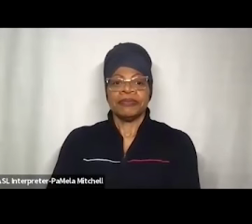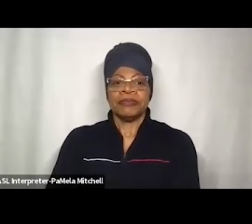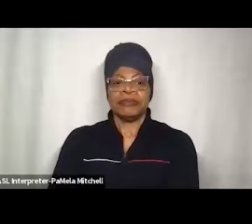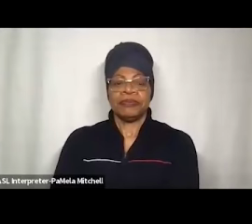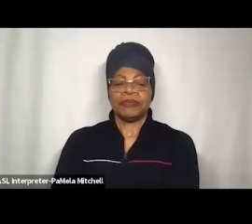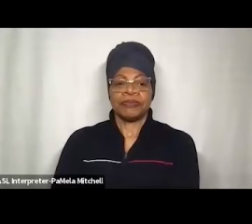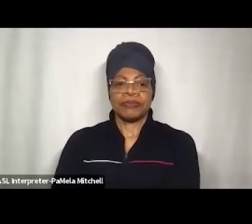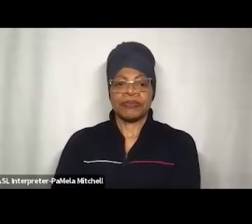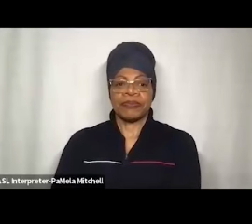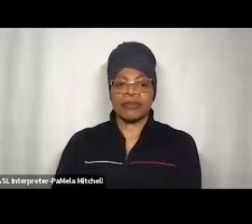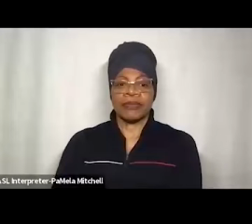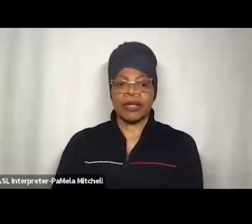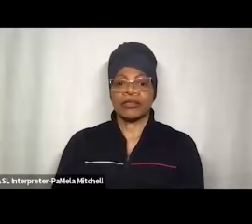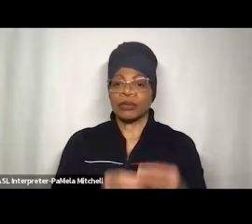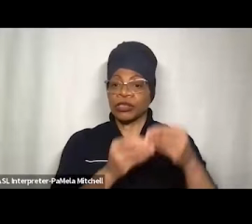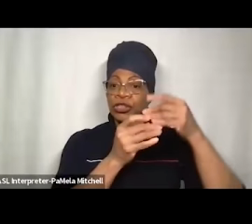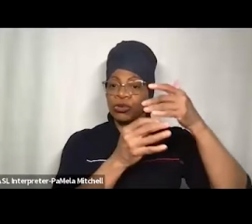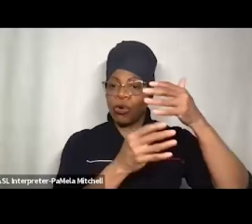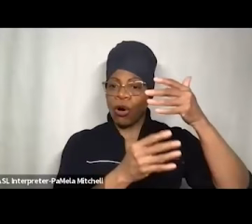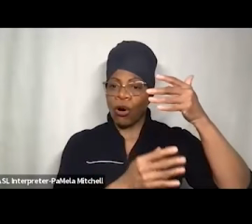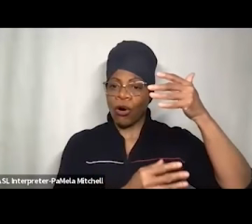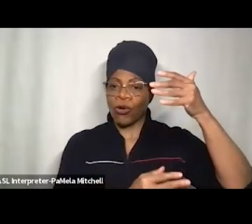I'm gonna go ahead and just scroll through all of these items, sorry.